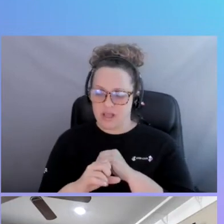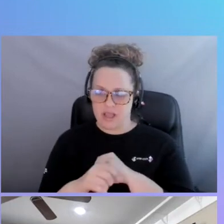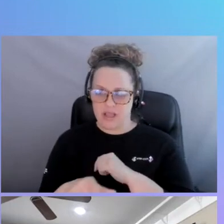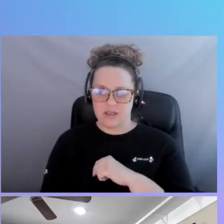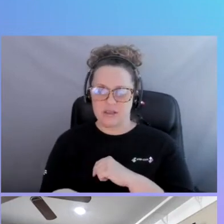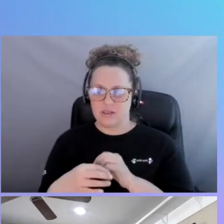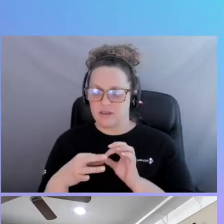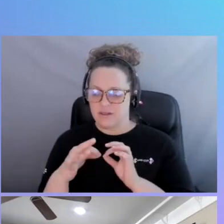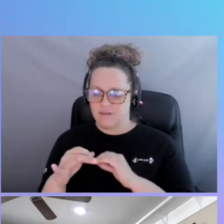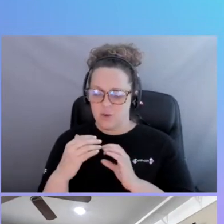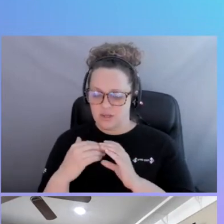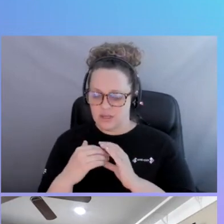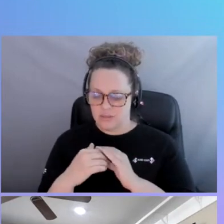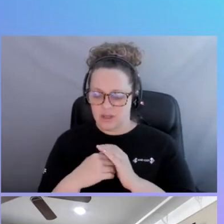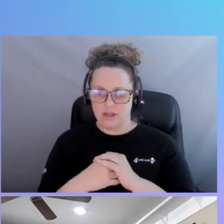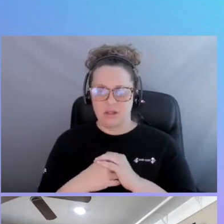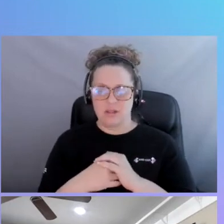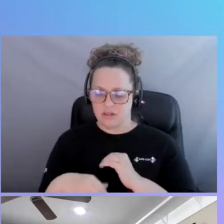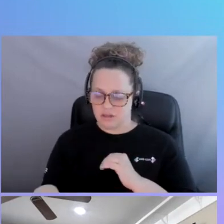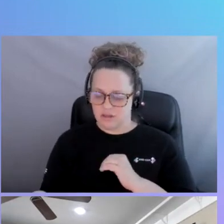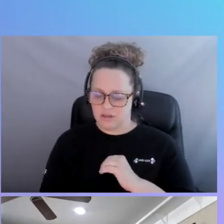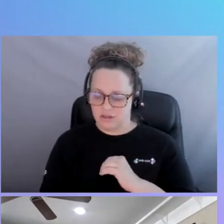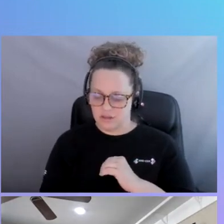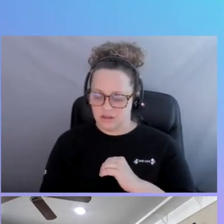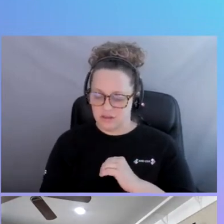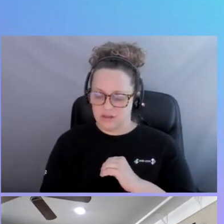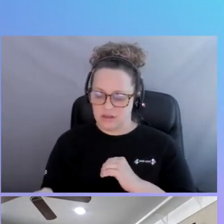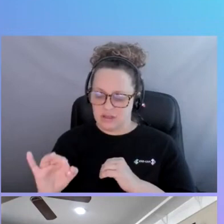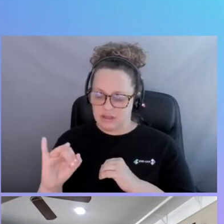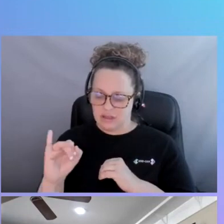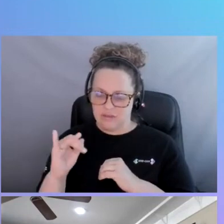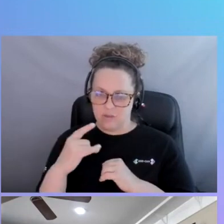them as an email if you have the money for swag and you're in an